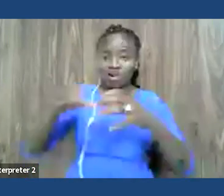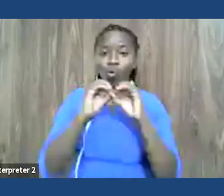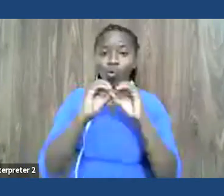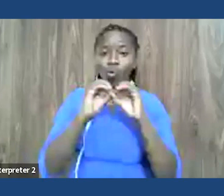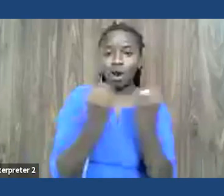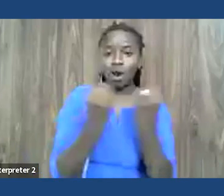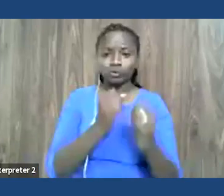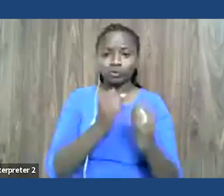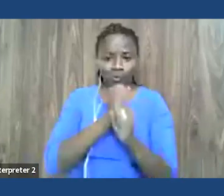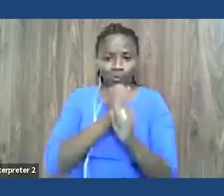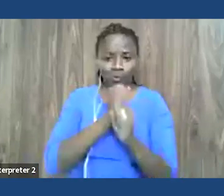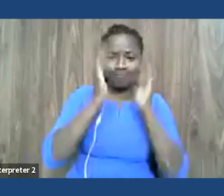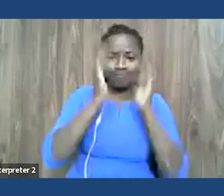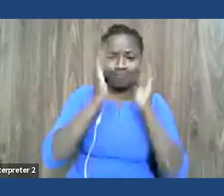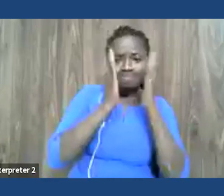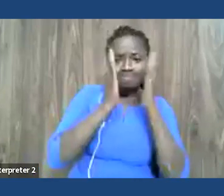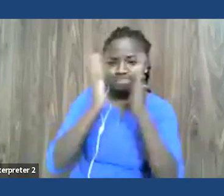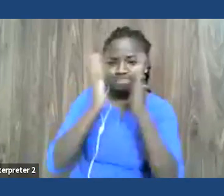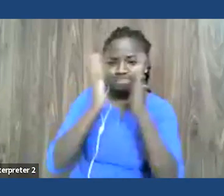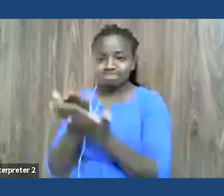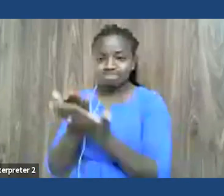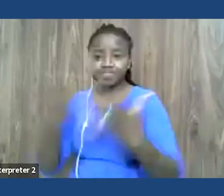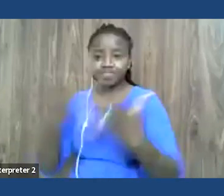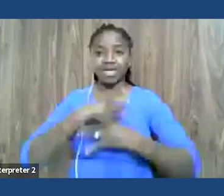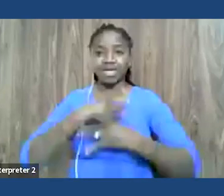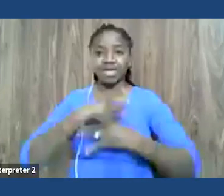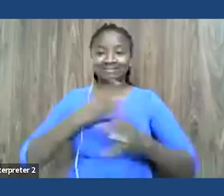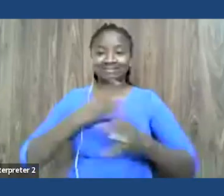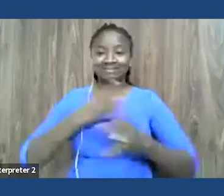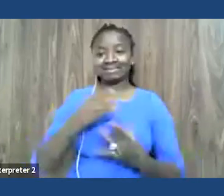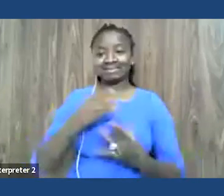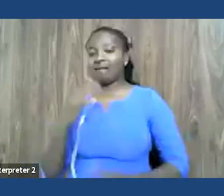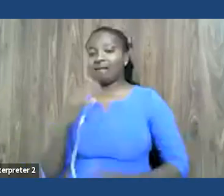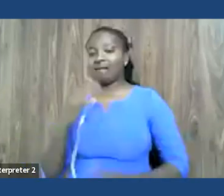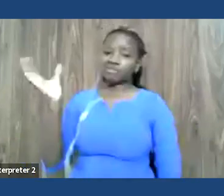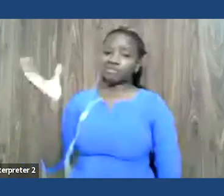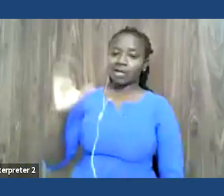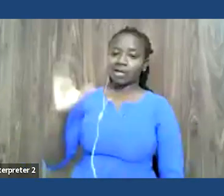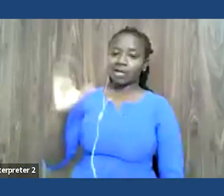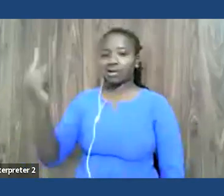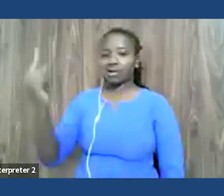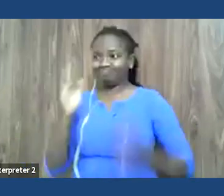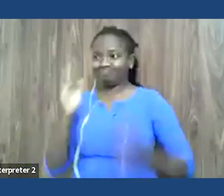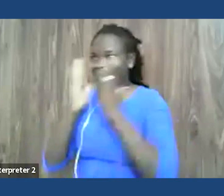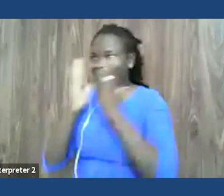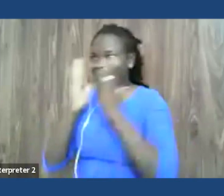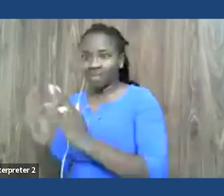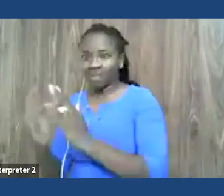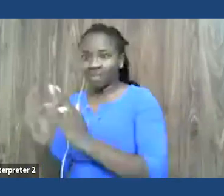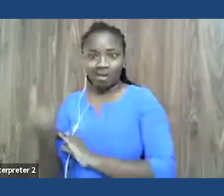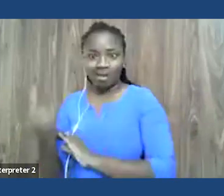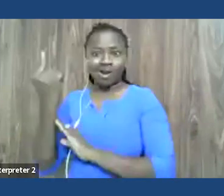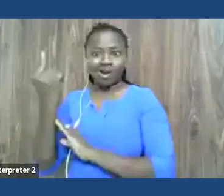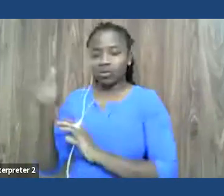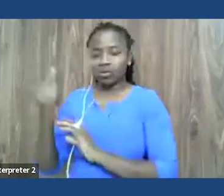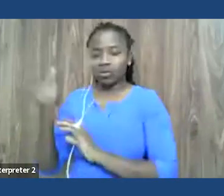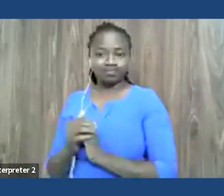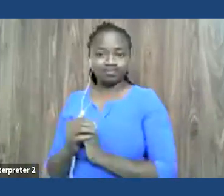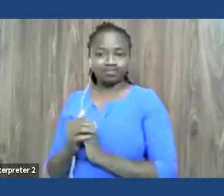shareholders. They can't be operated in the interest of their customers. They can't be operated in the interest of even their provides.